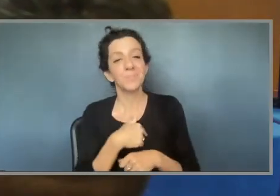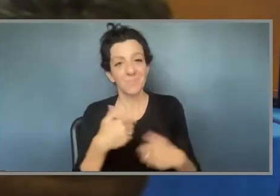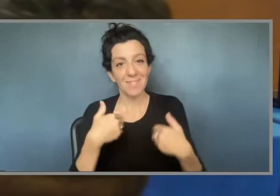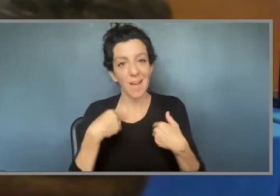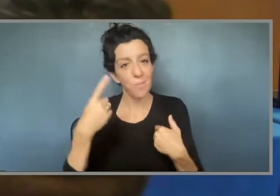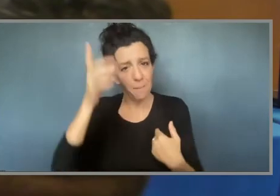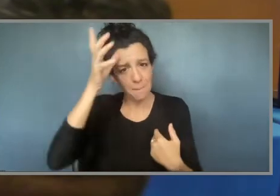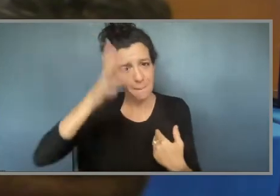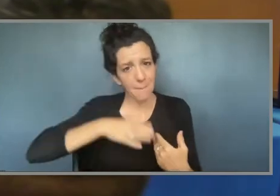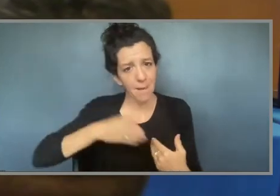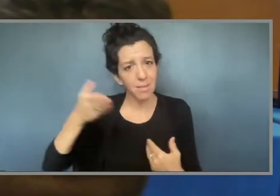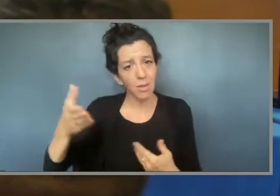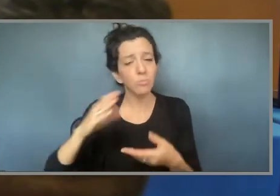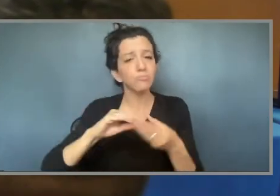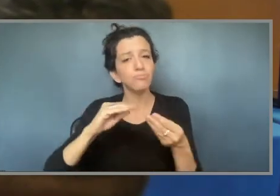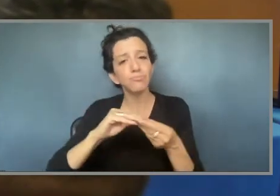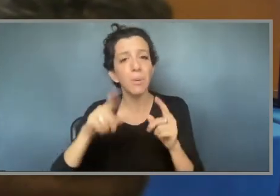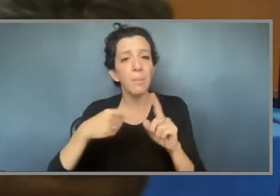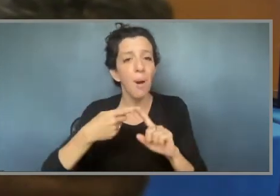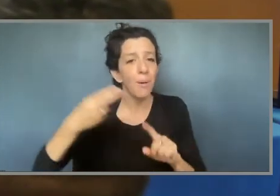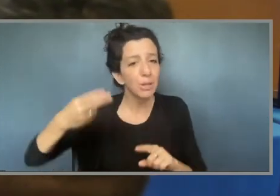Studio: Is we had a gentleman there that talked about the history and relationship between.